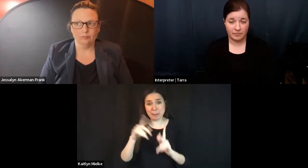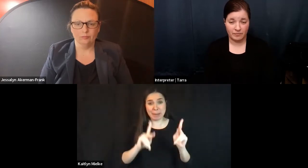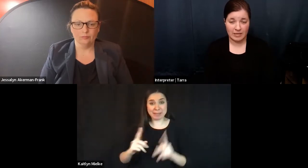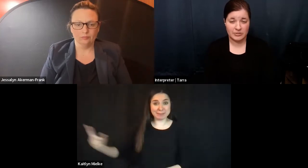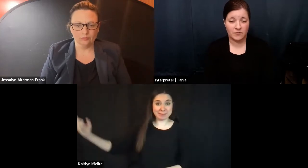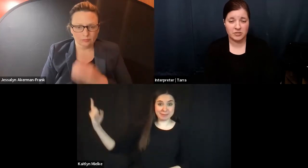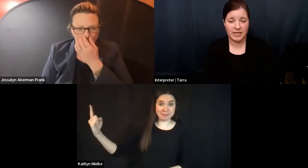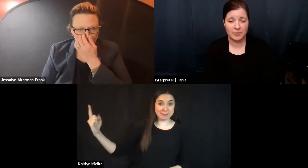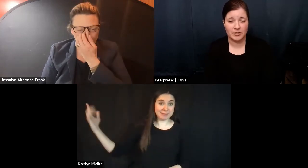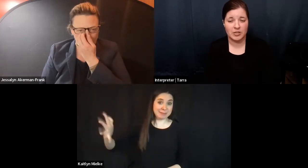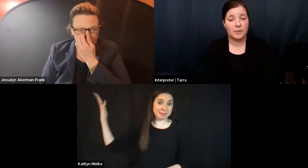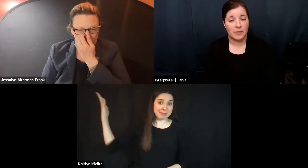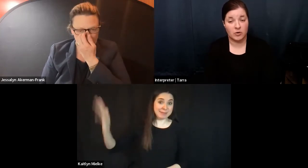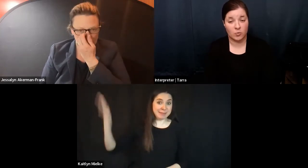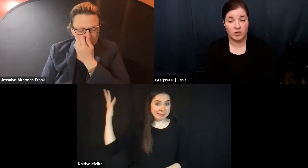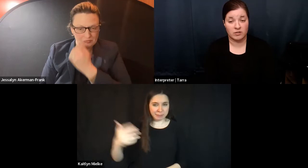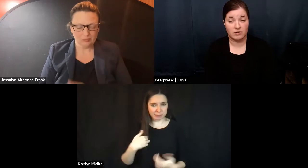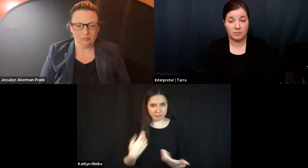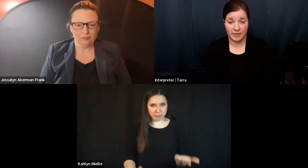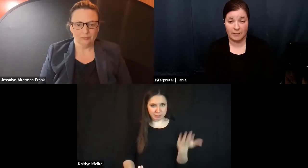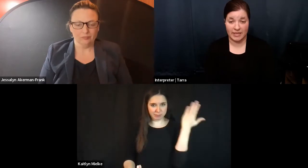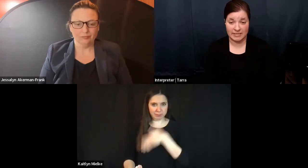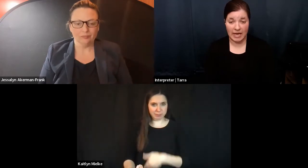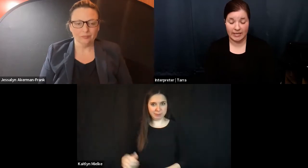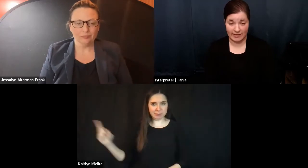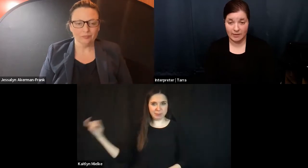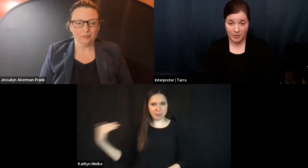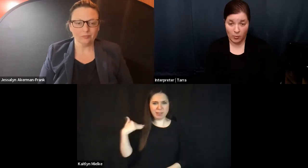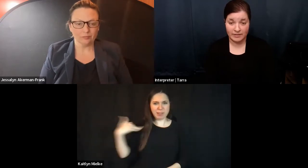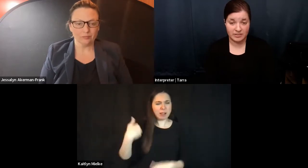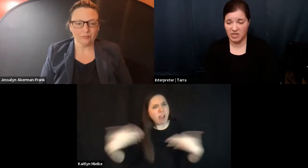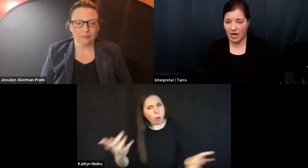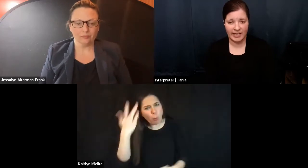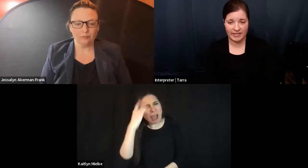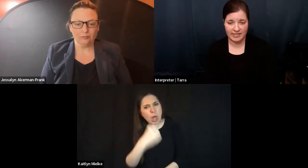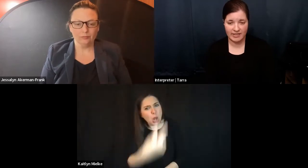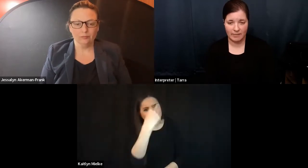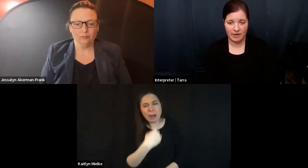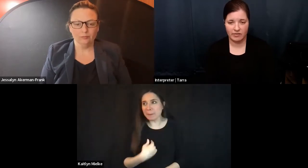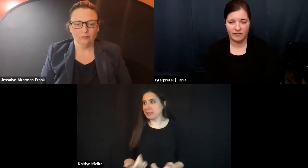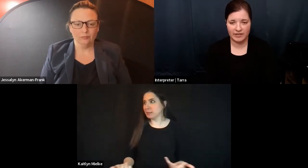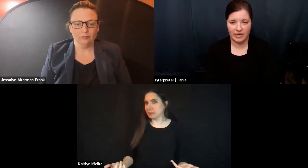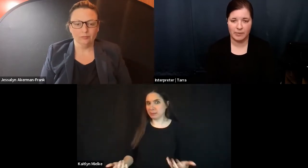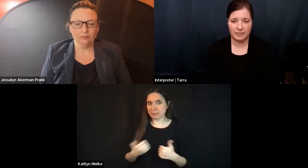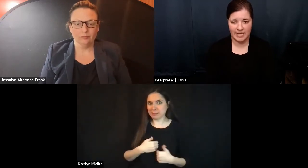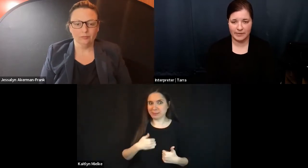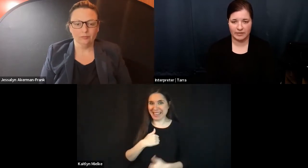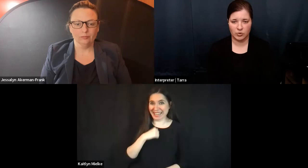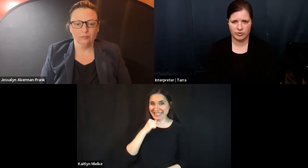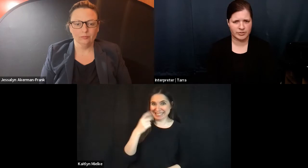So people assume that I can see more than I actually can. So, for example, people will be on my side and they'd be waving to me.